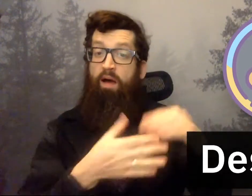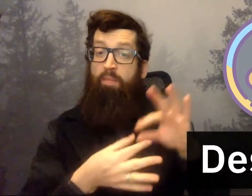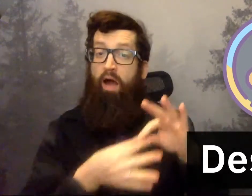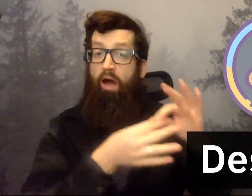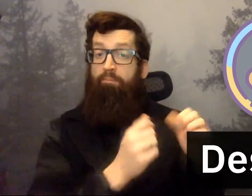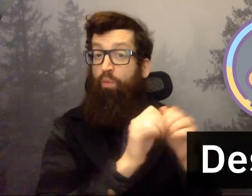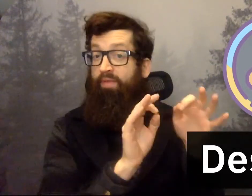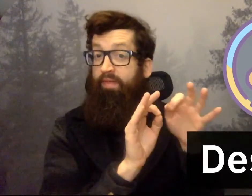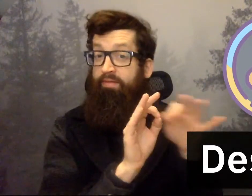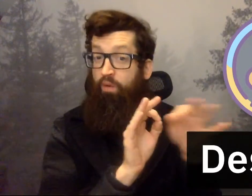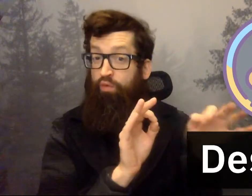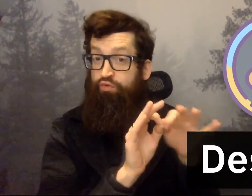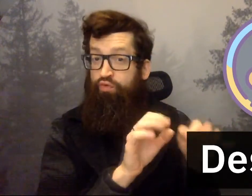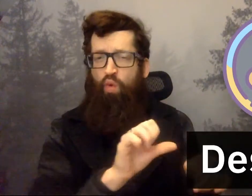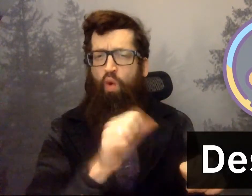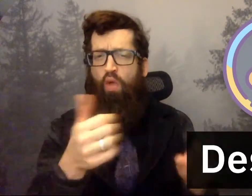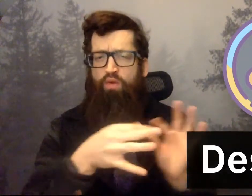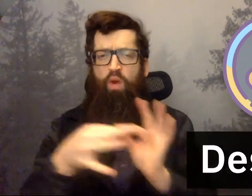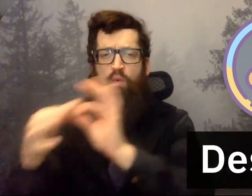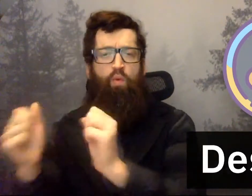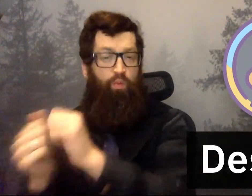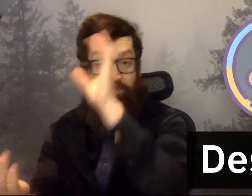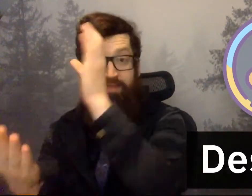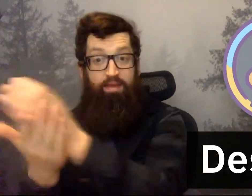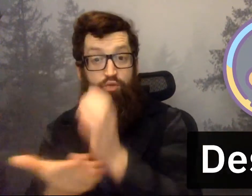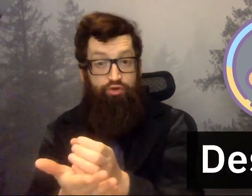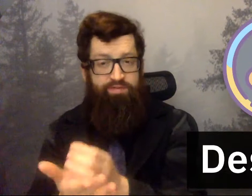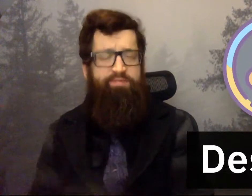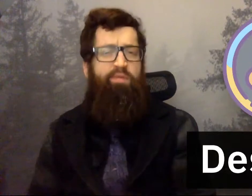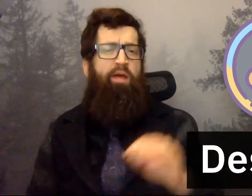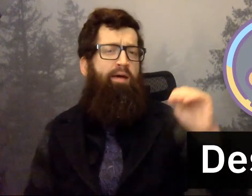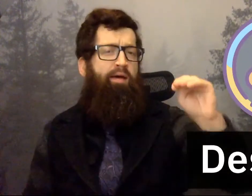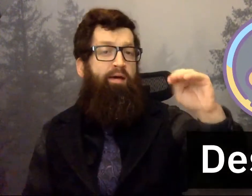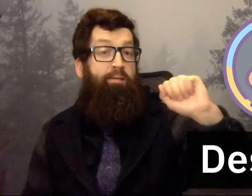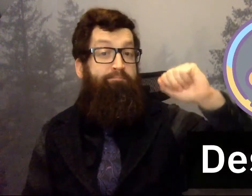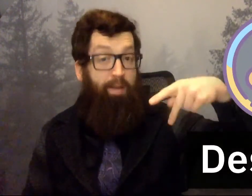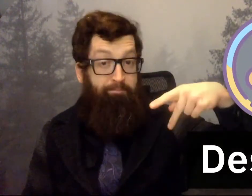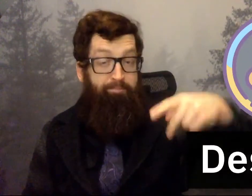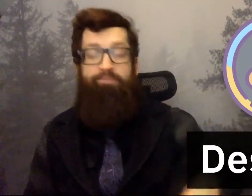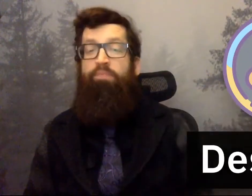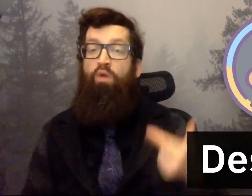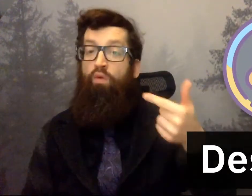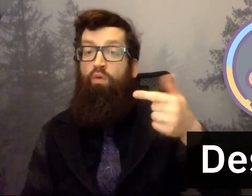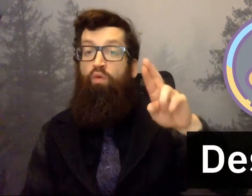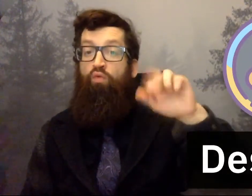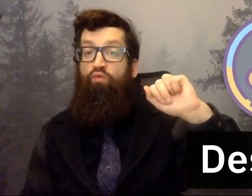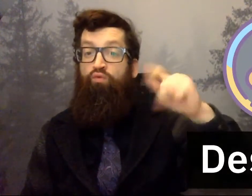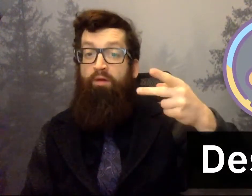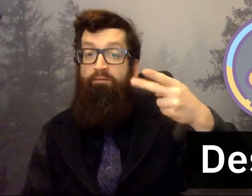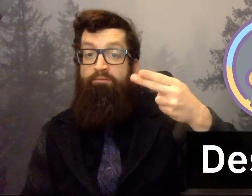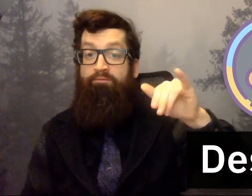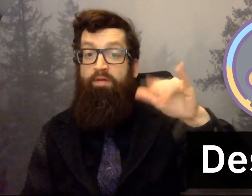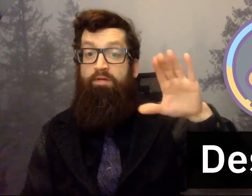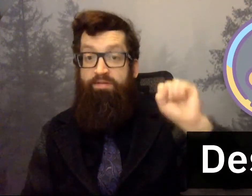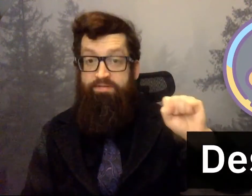Some of these elements can be used with the text, others with images . . . such as maps, and graphics.